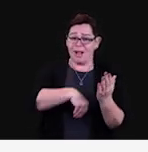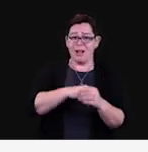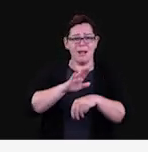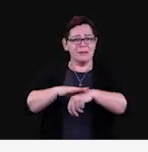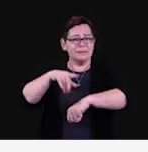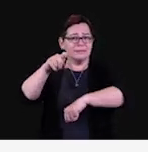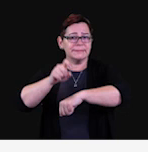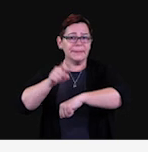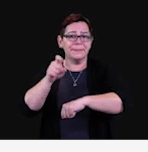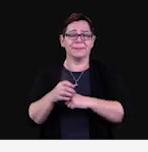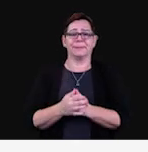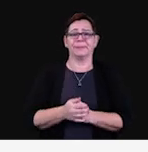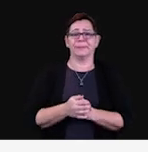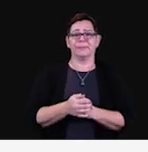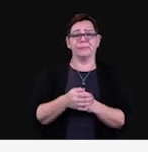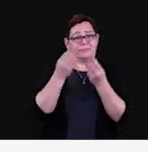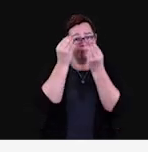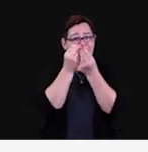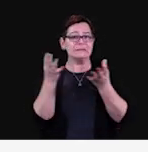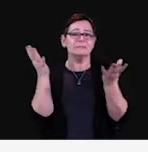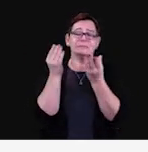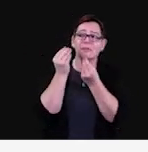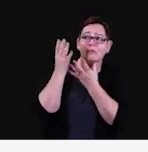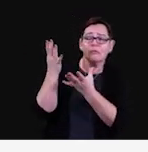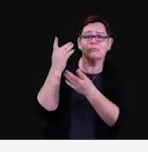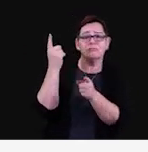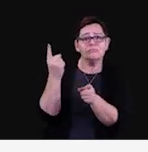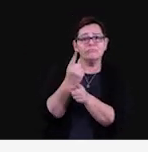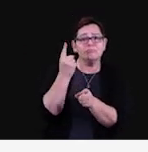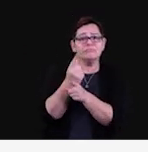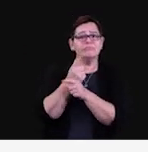they declare accurate and complete information; and